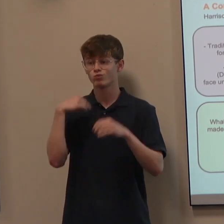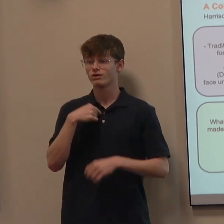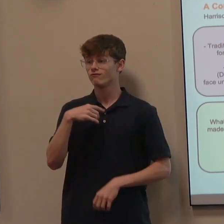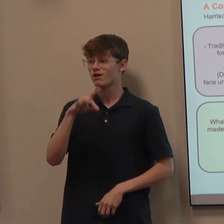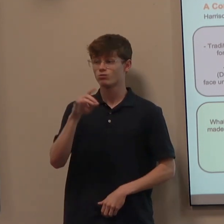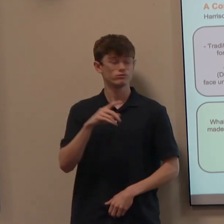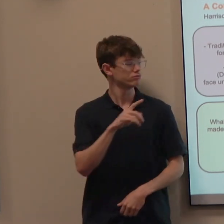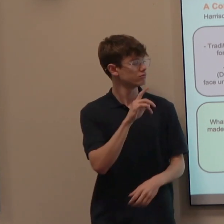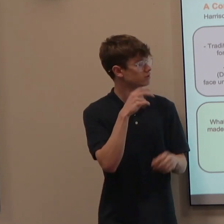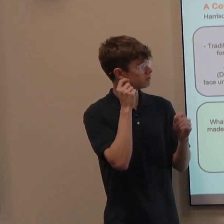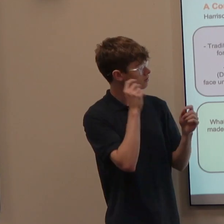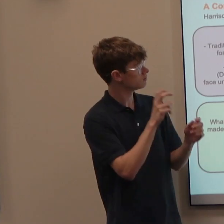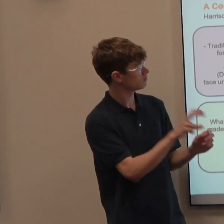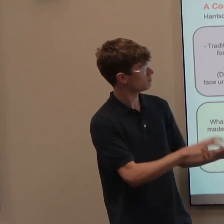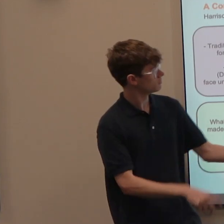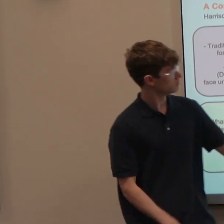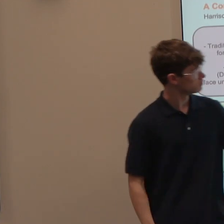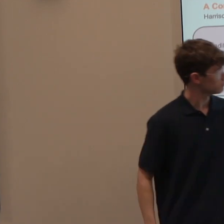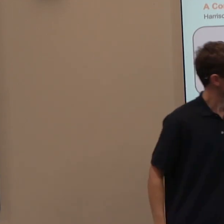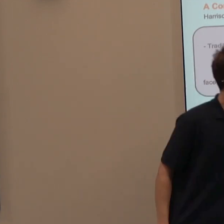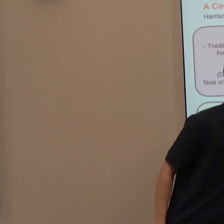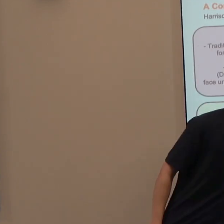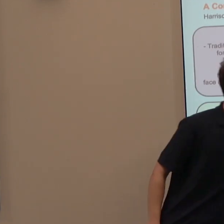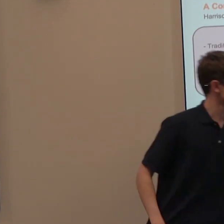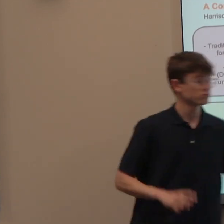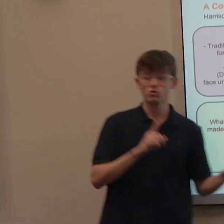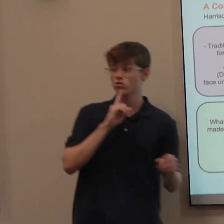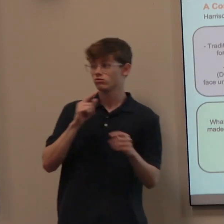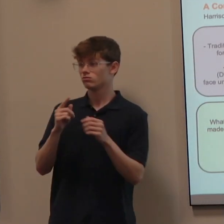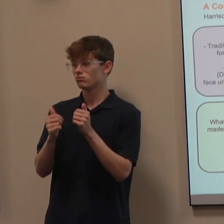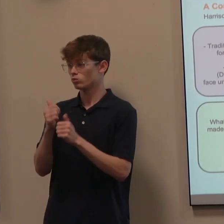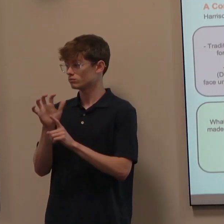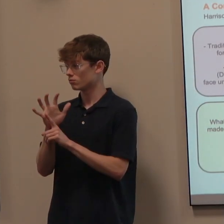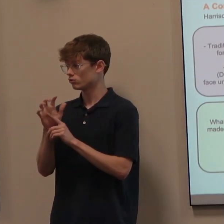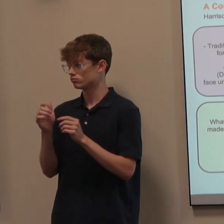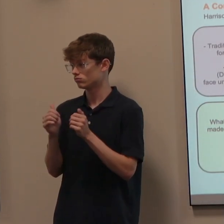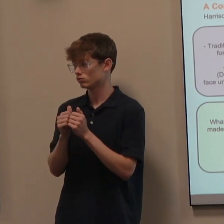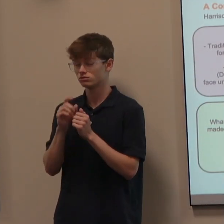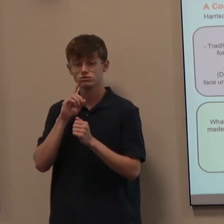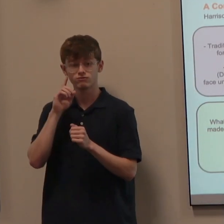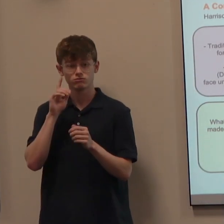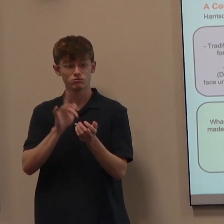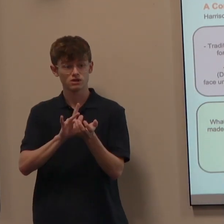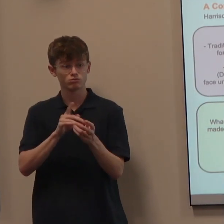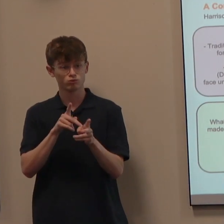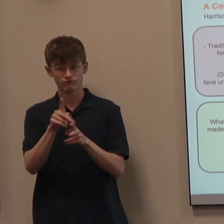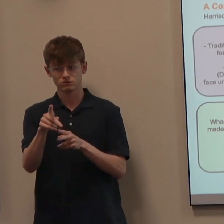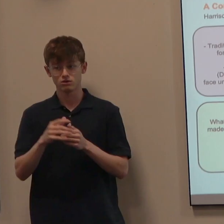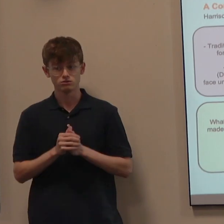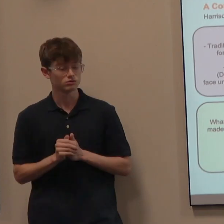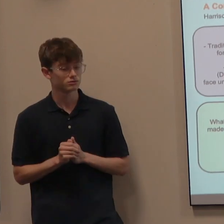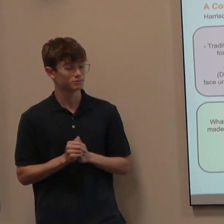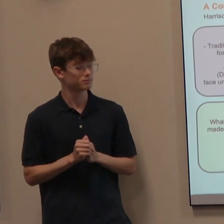In our interview, we found these three stethoscopes are the most popular with deaf medical professionals.